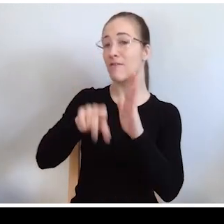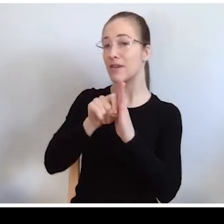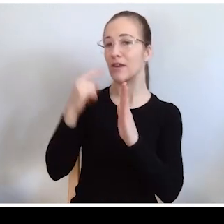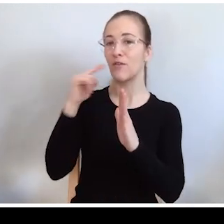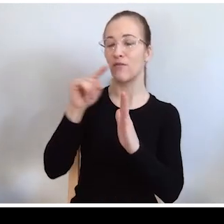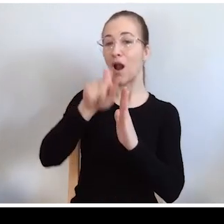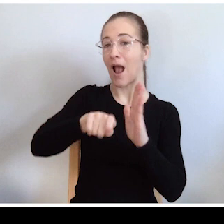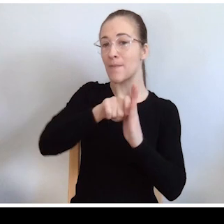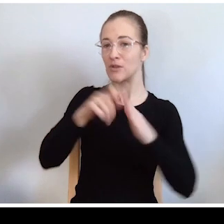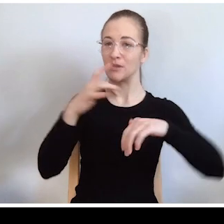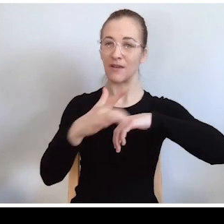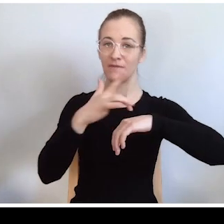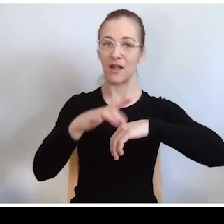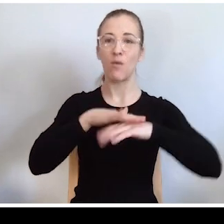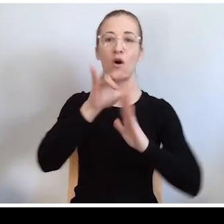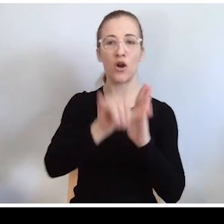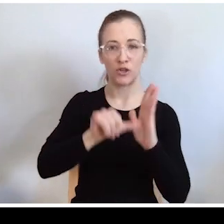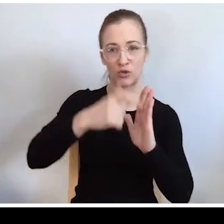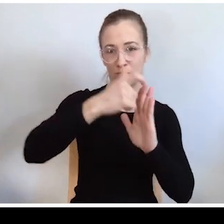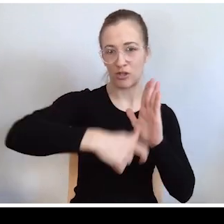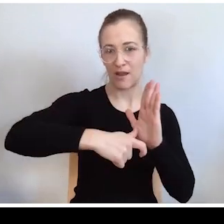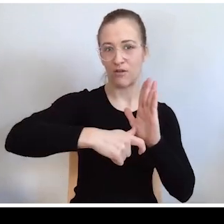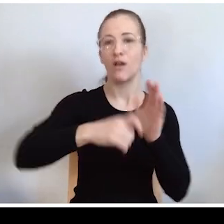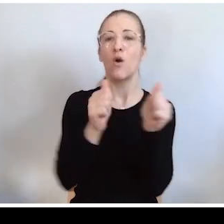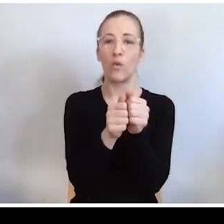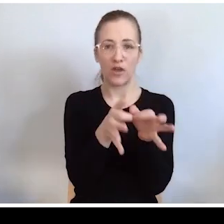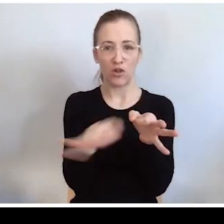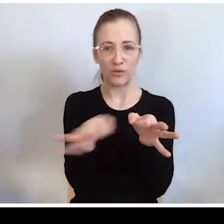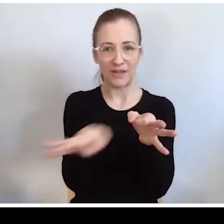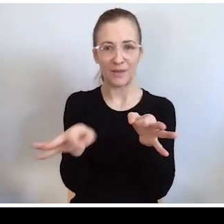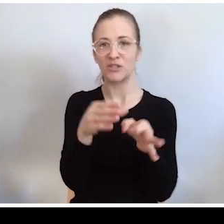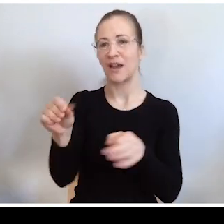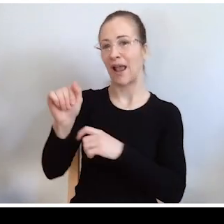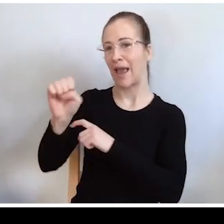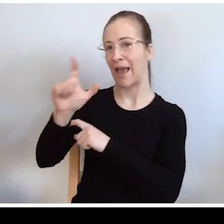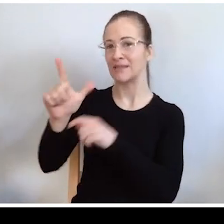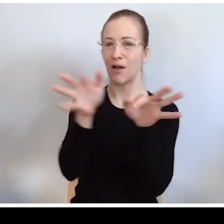is available on our YouTube channel, with closed captioning and ASL interpretation.